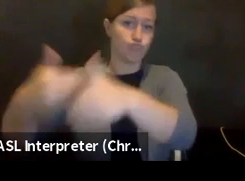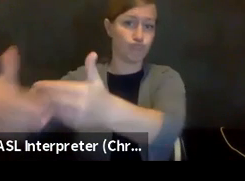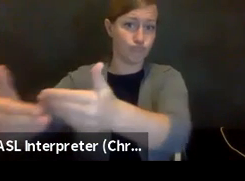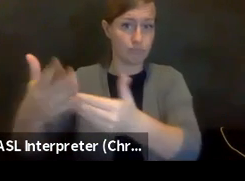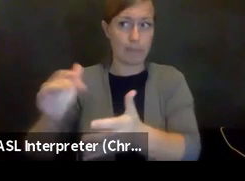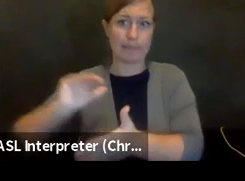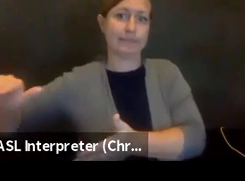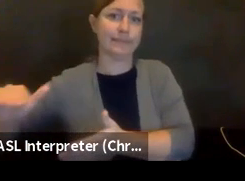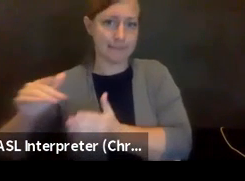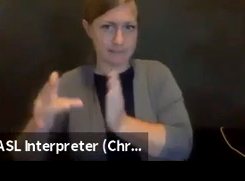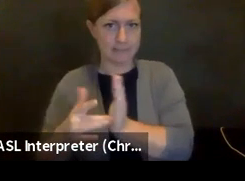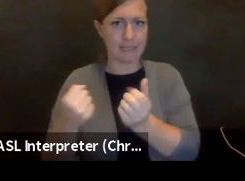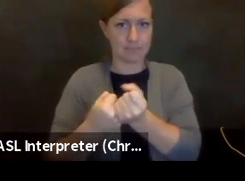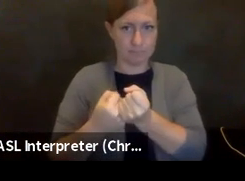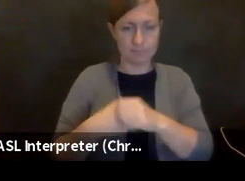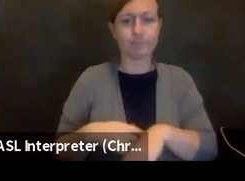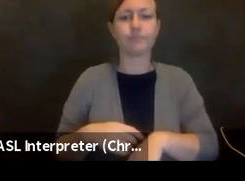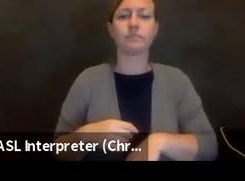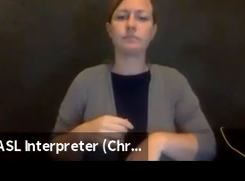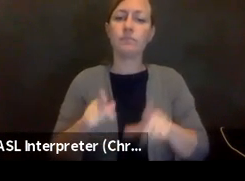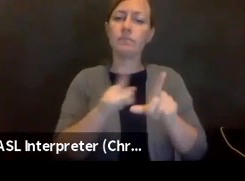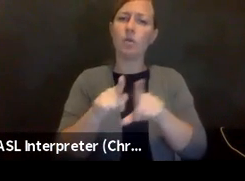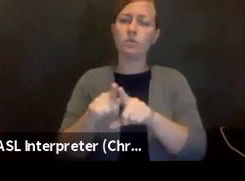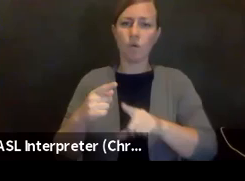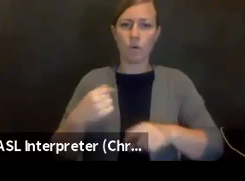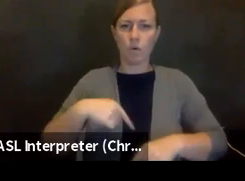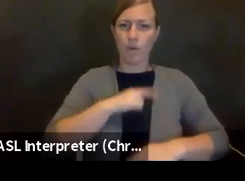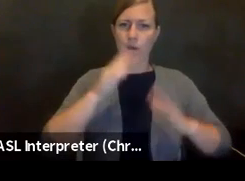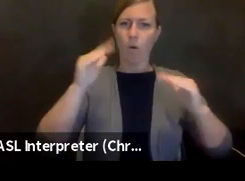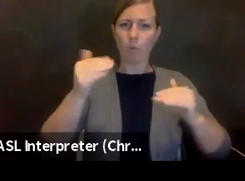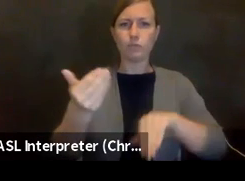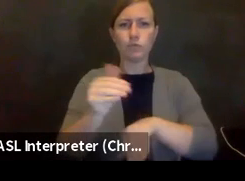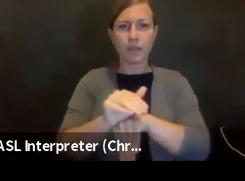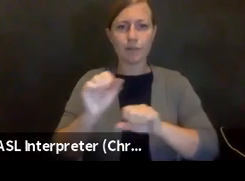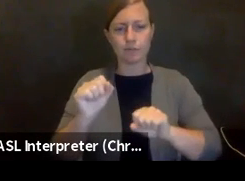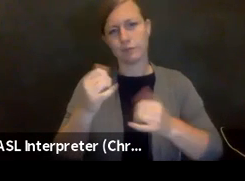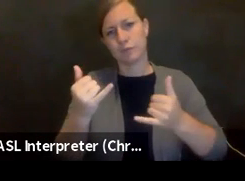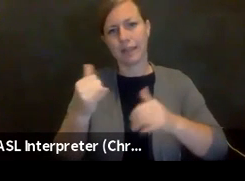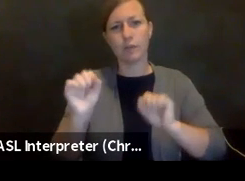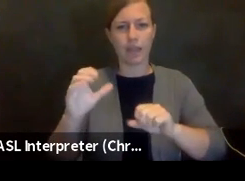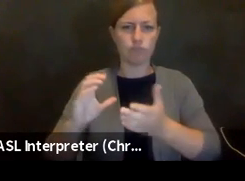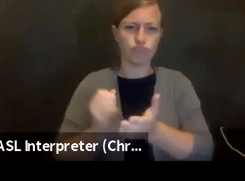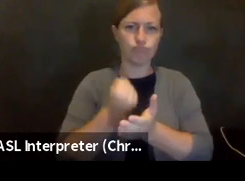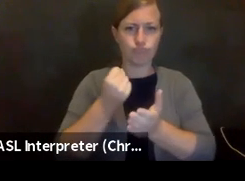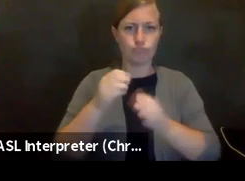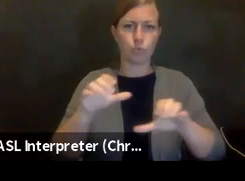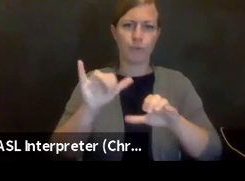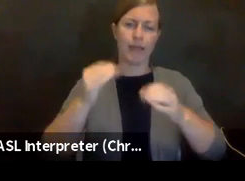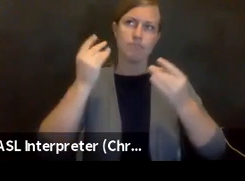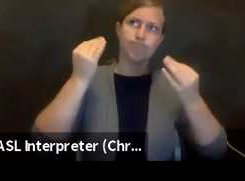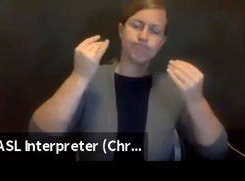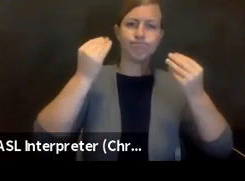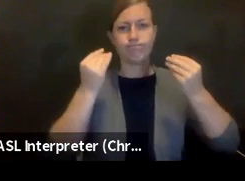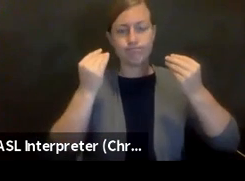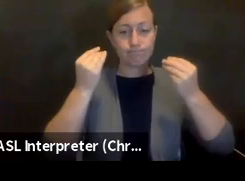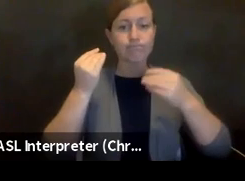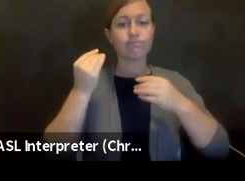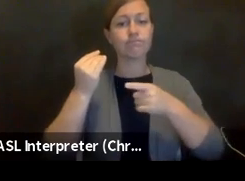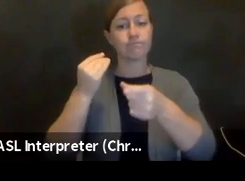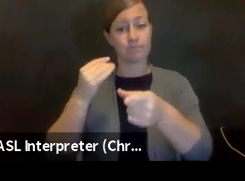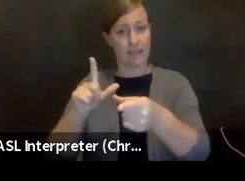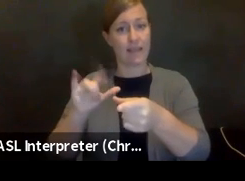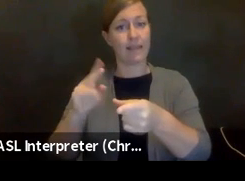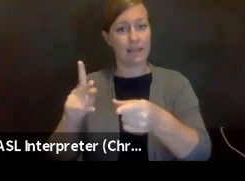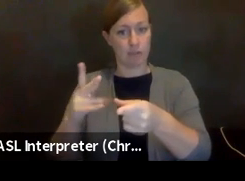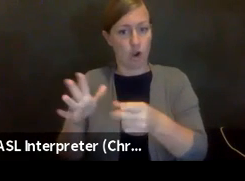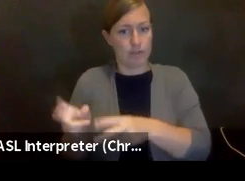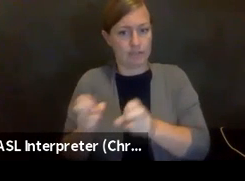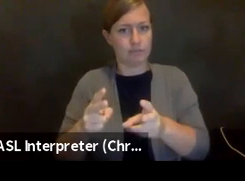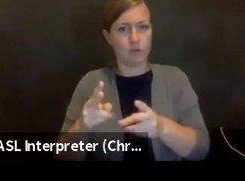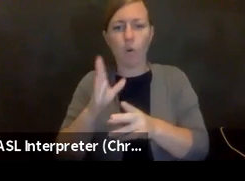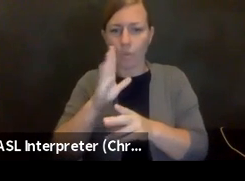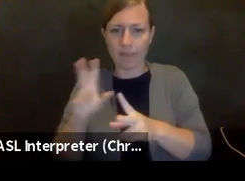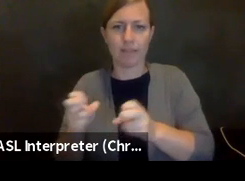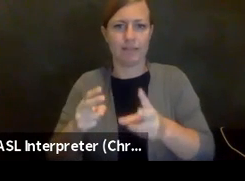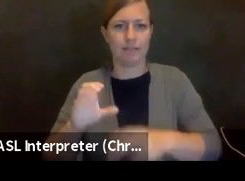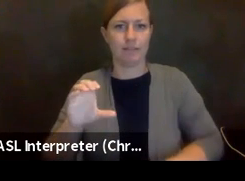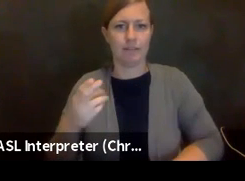Katherine Livick - ESD 112: And hoping that you will be able to take some time to do this reflection and this link is in the chat or is going to be in the chat. Right?